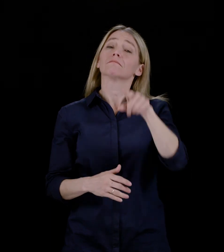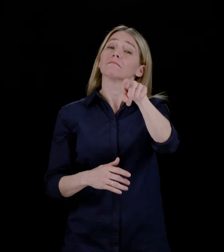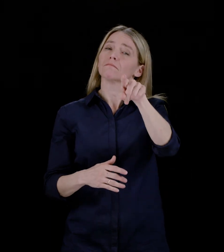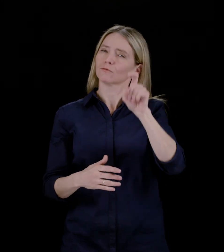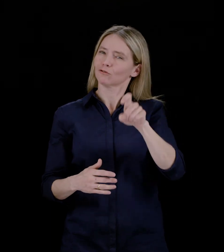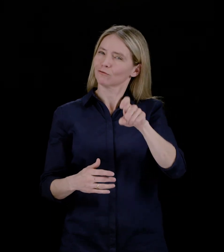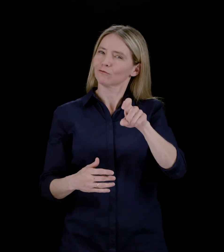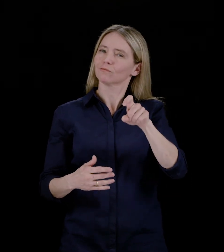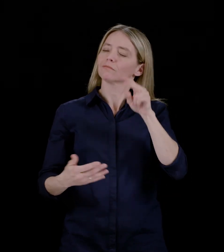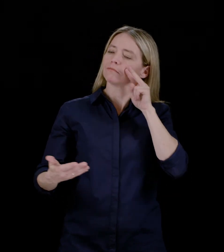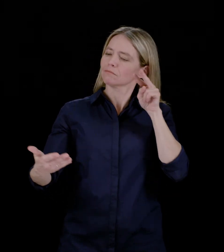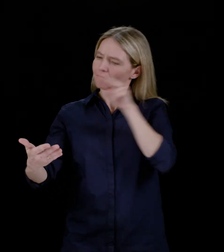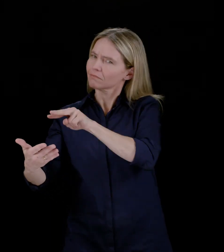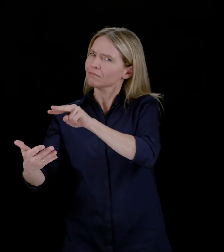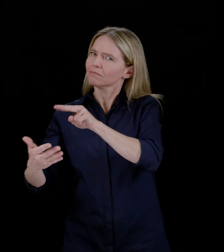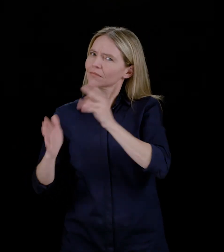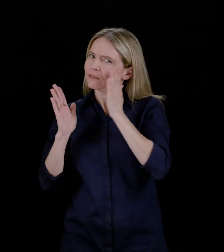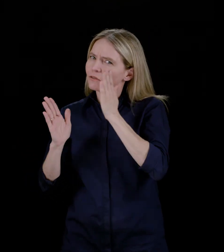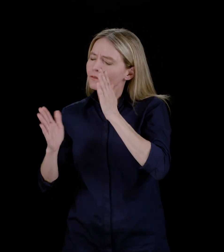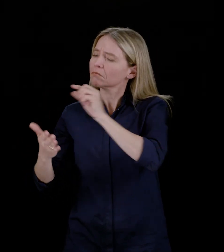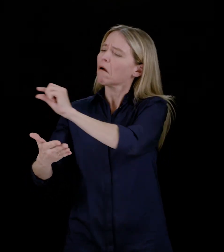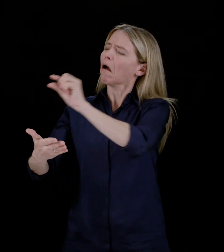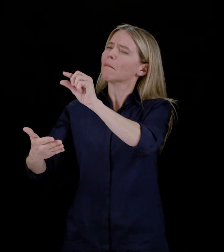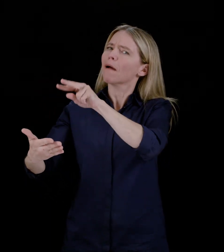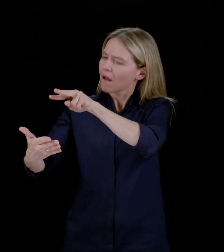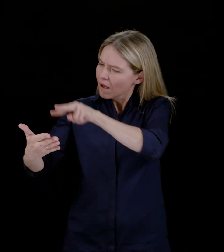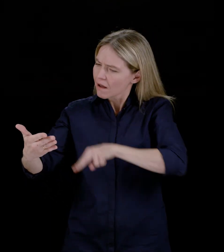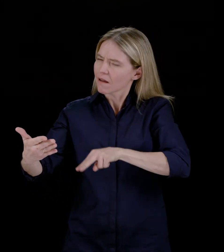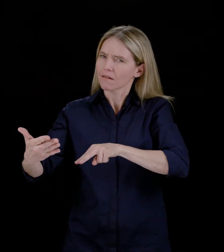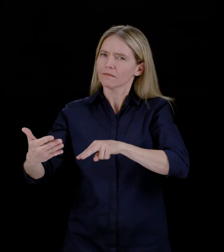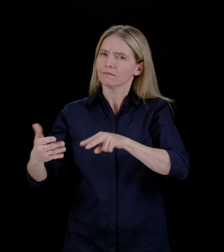You should pay attention to the alert since it might be important to you.